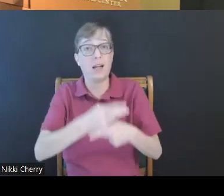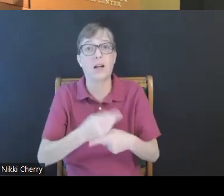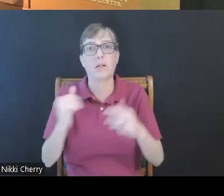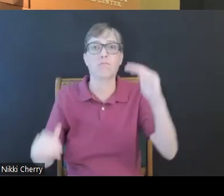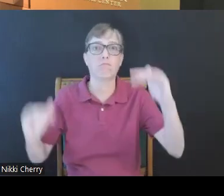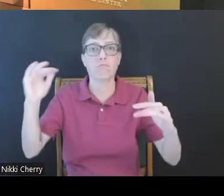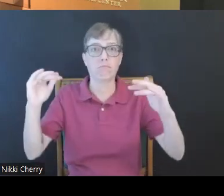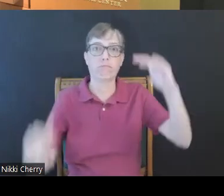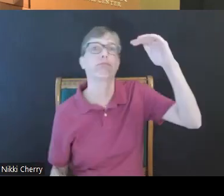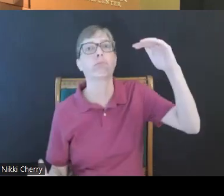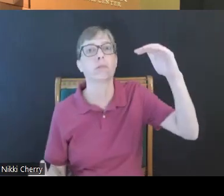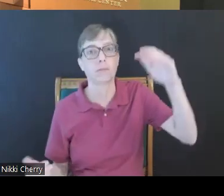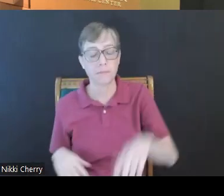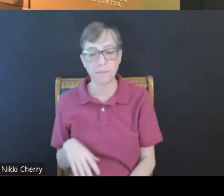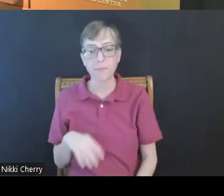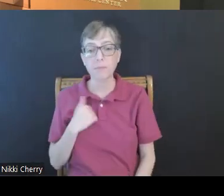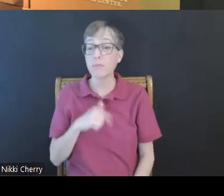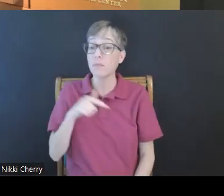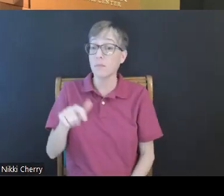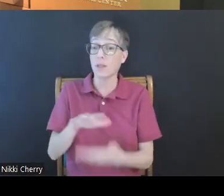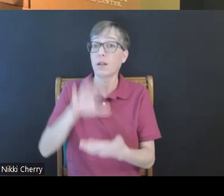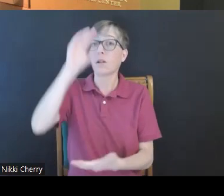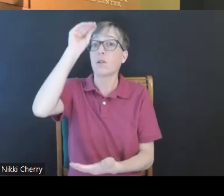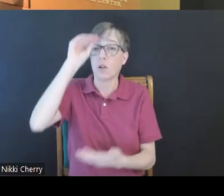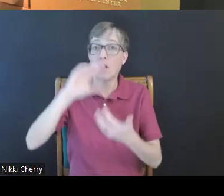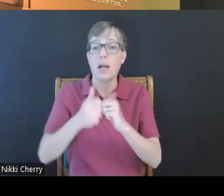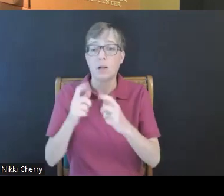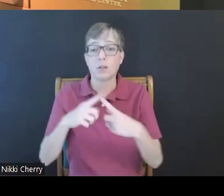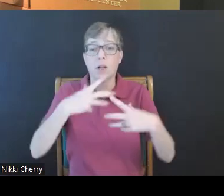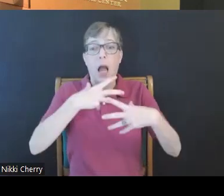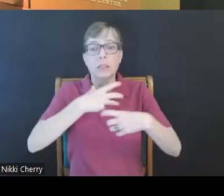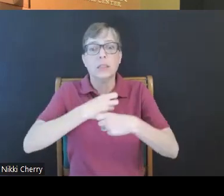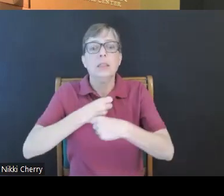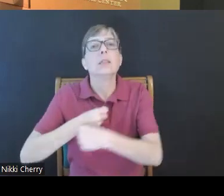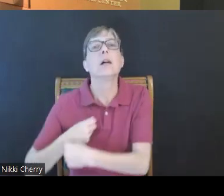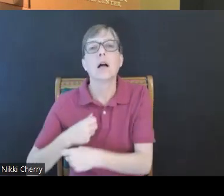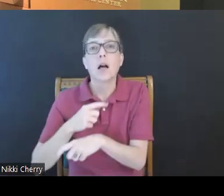to learn how to do it and it's very interesting but it's not a really terribly scalable answer